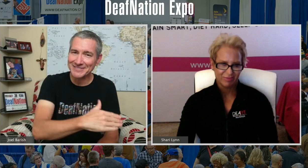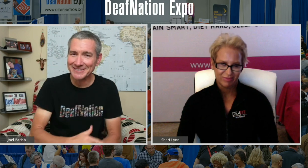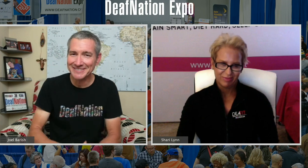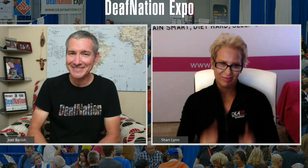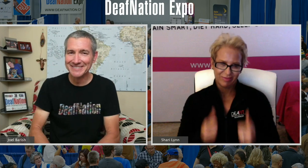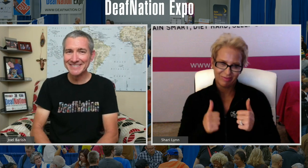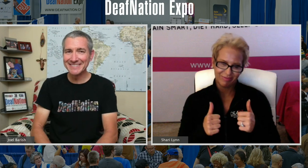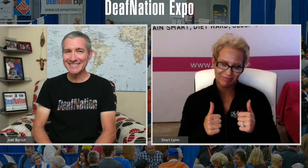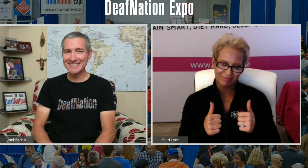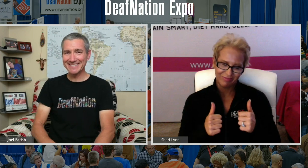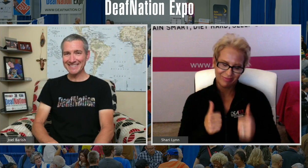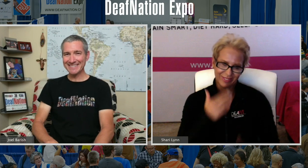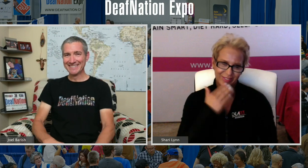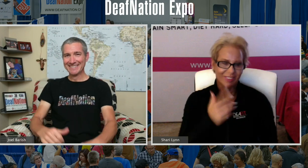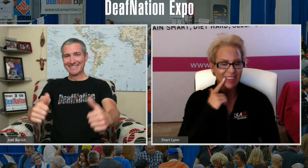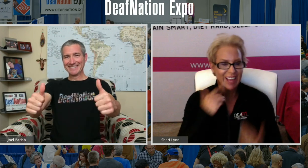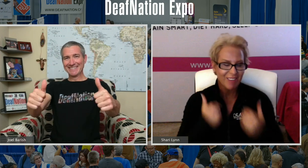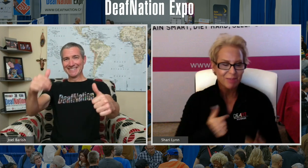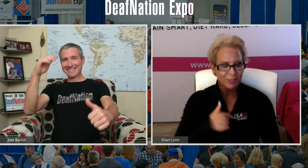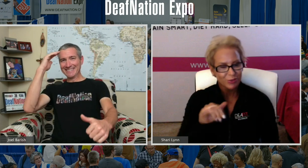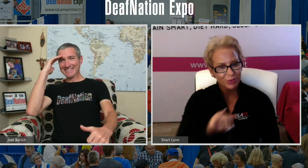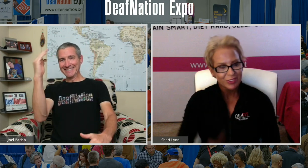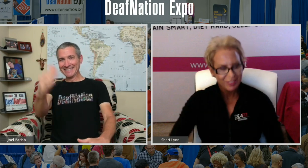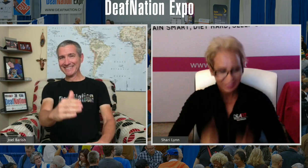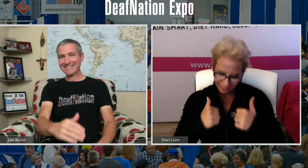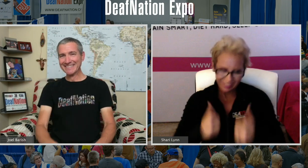Thank you! Thank you for having me, too!